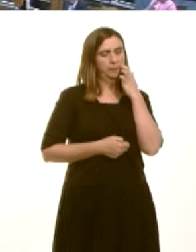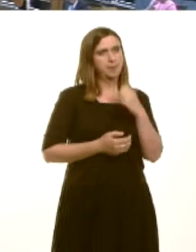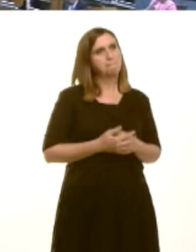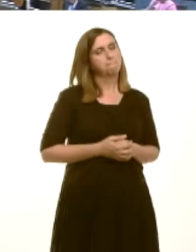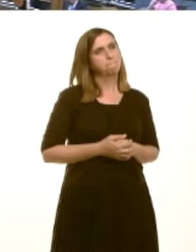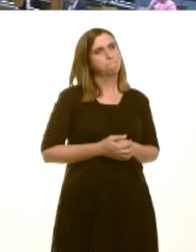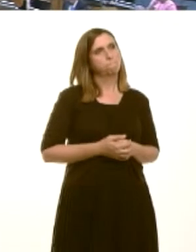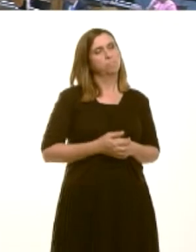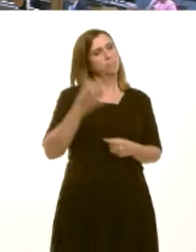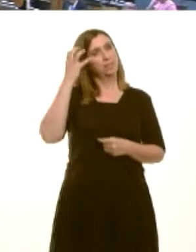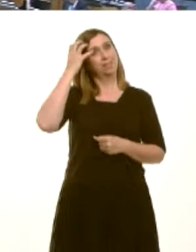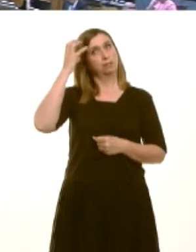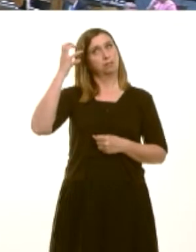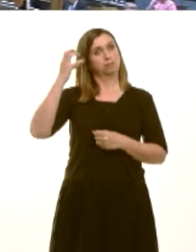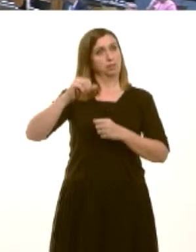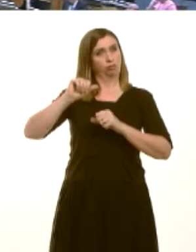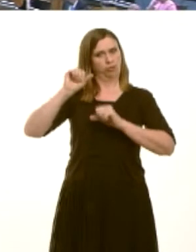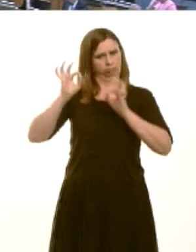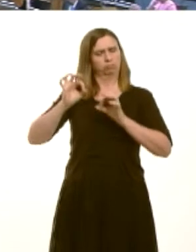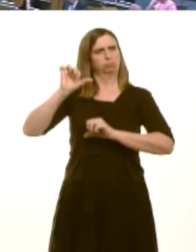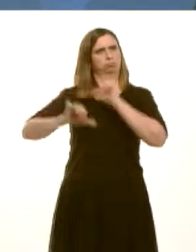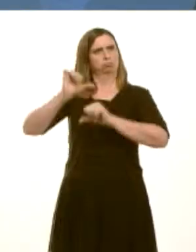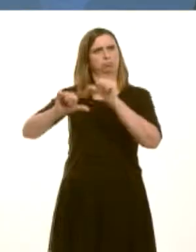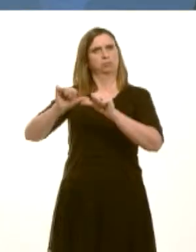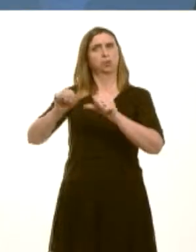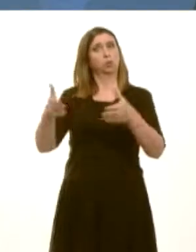process to which youíve referred for the closure of the schools to which Bethan Jenkins